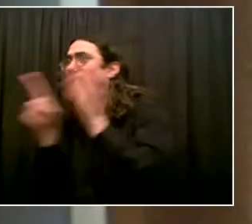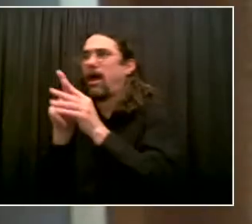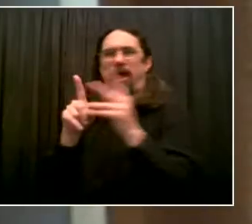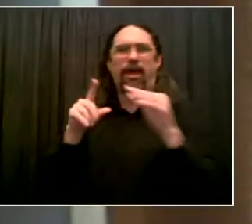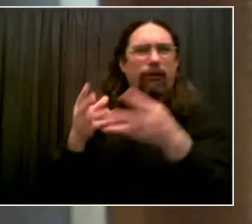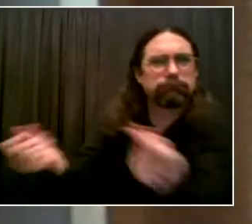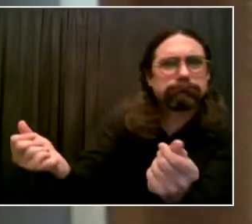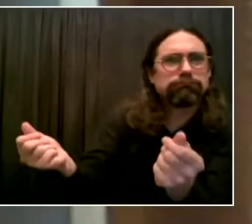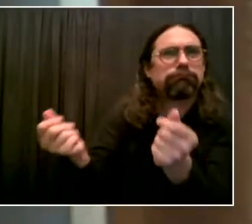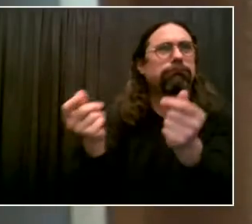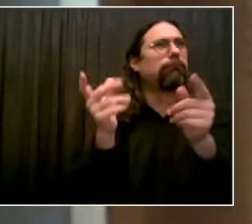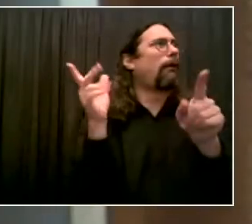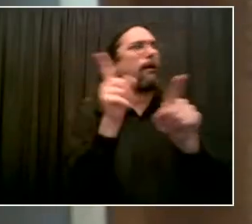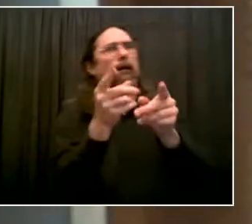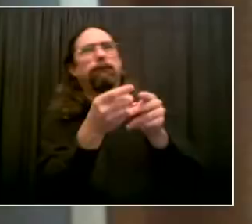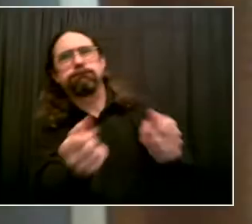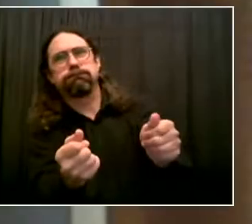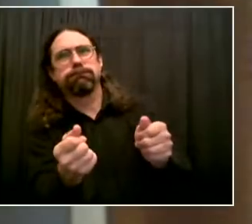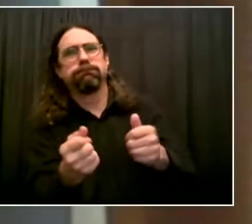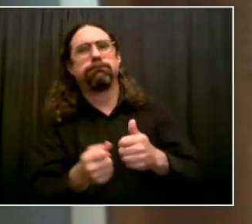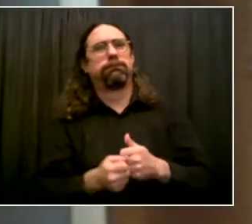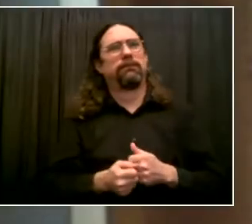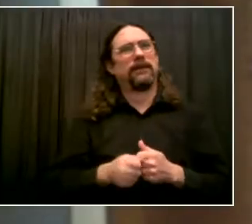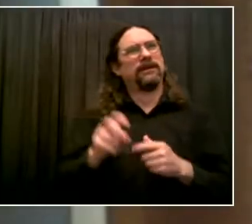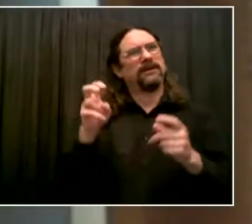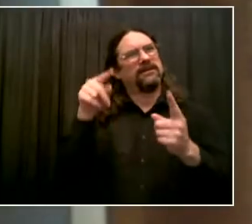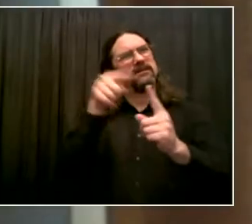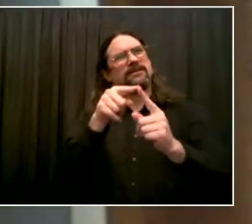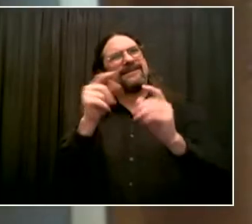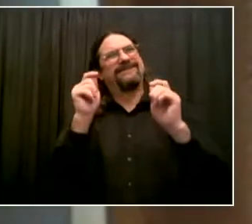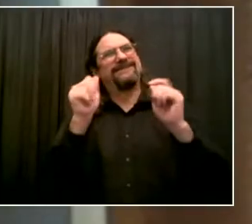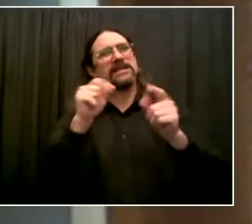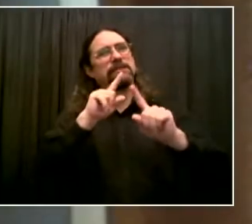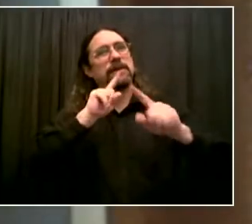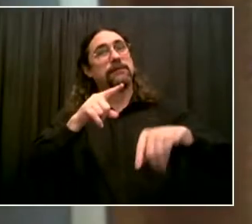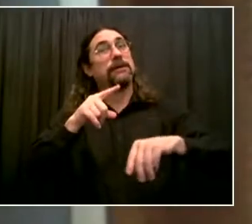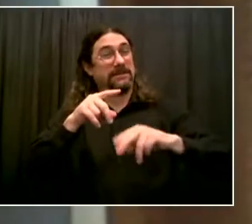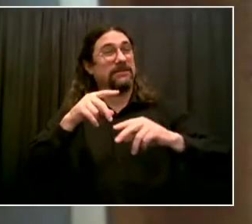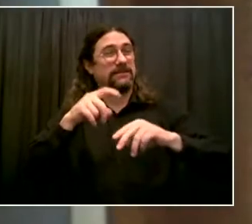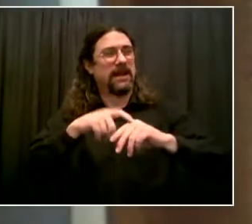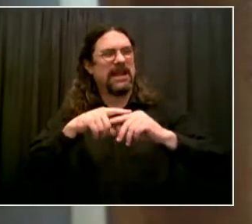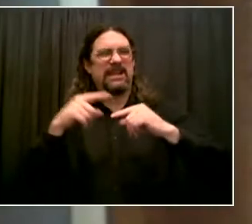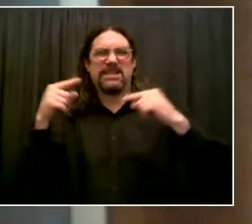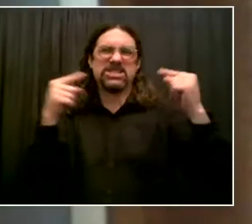VIOLENCE PROGRAM INTO 1905TH PRECINCT. A PRECINCT DISTRICT THAT HAS BEEN PLAYED WITH LONG RESPONSE